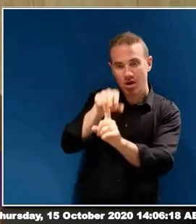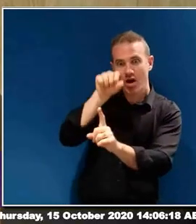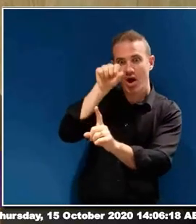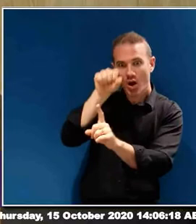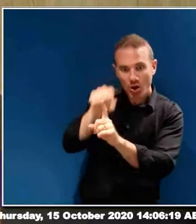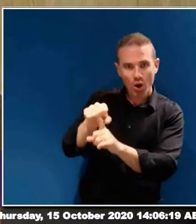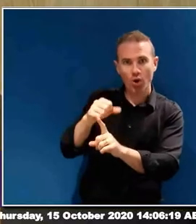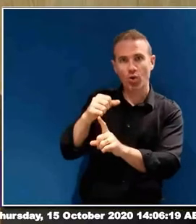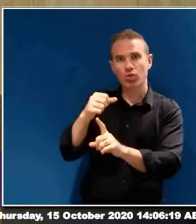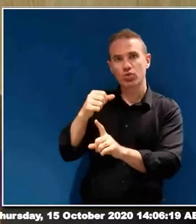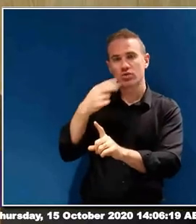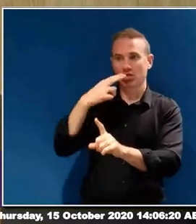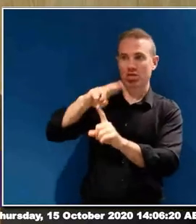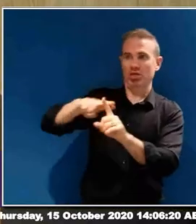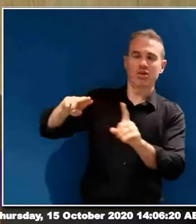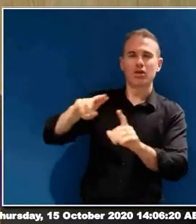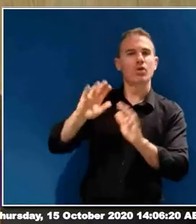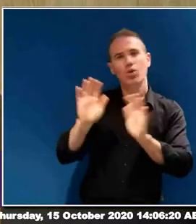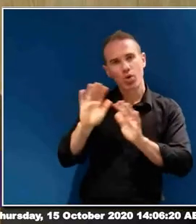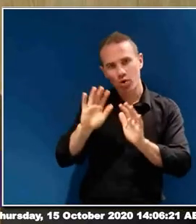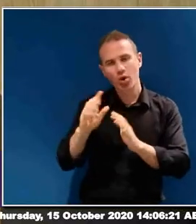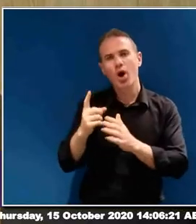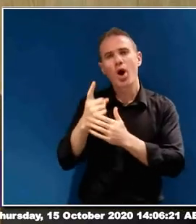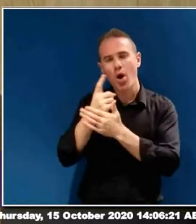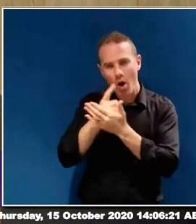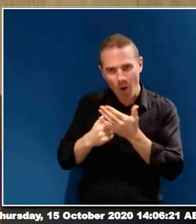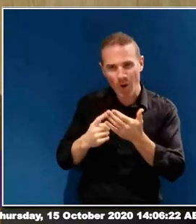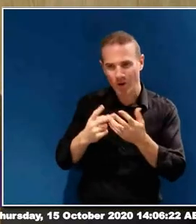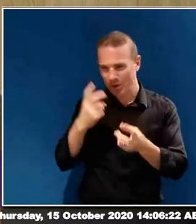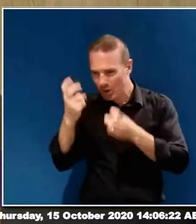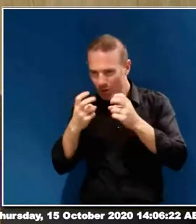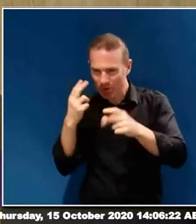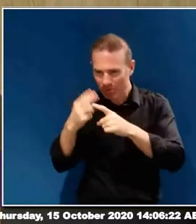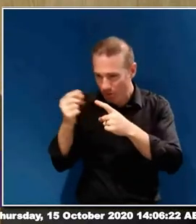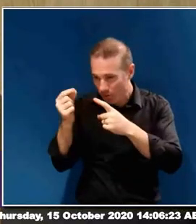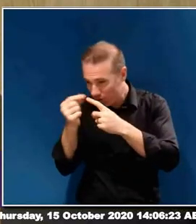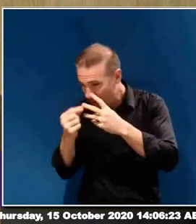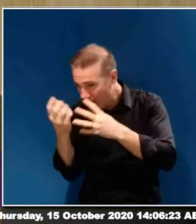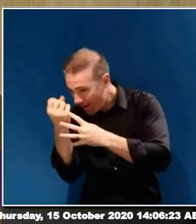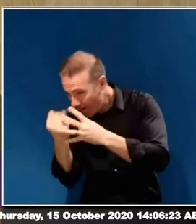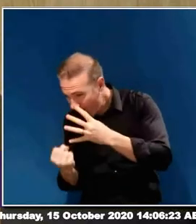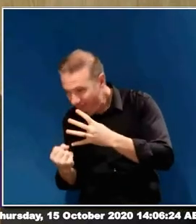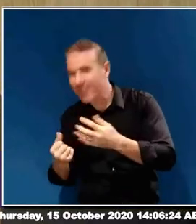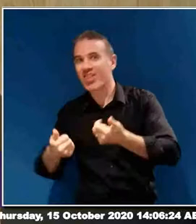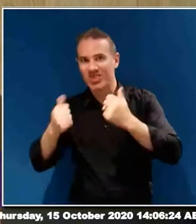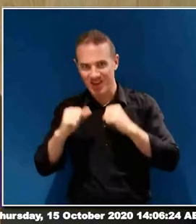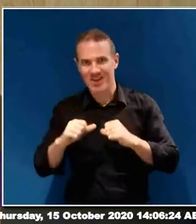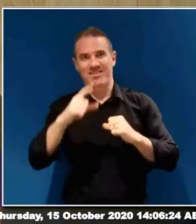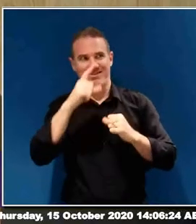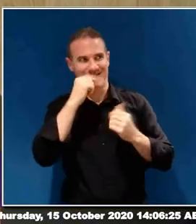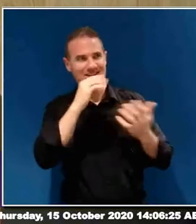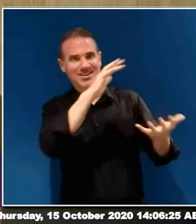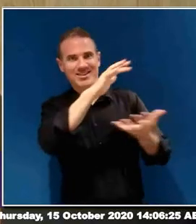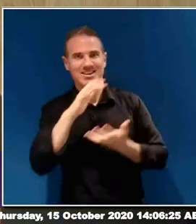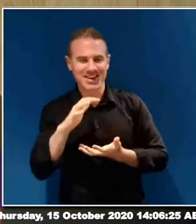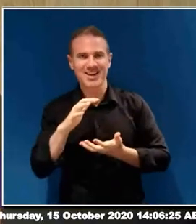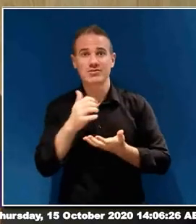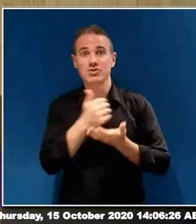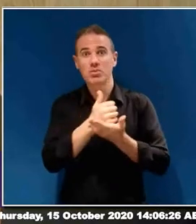get support and educational adjustments, once they understand that, generally that's OK.